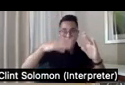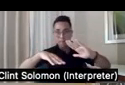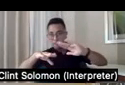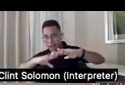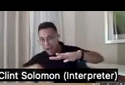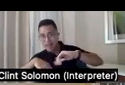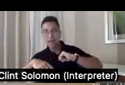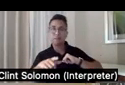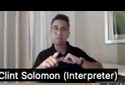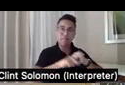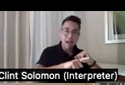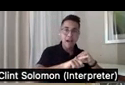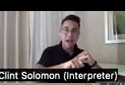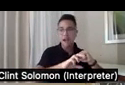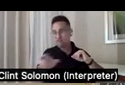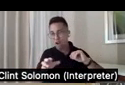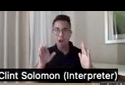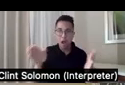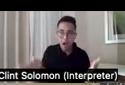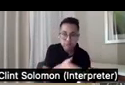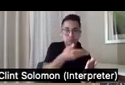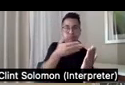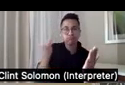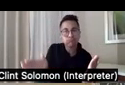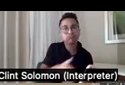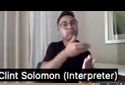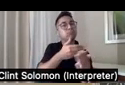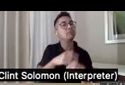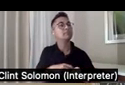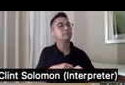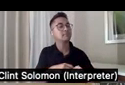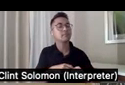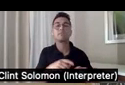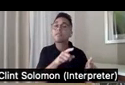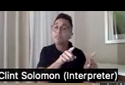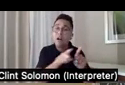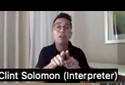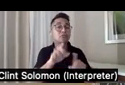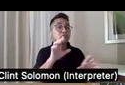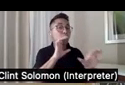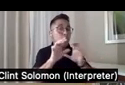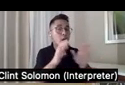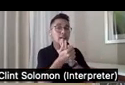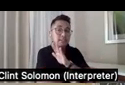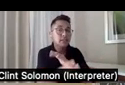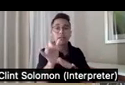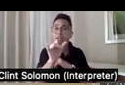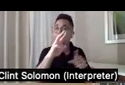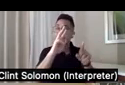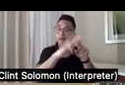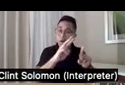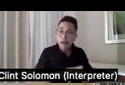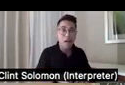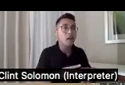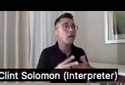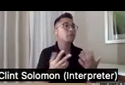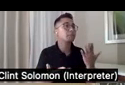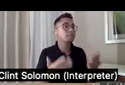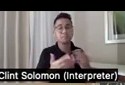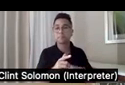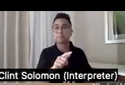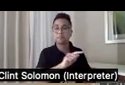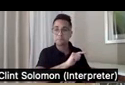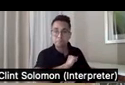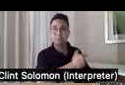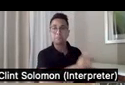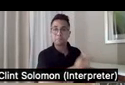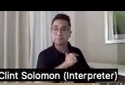turning the page and then communication skills like like taking turns in a conversation and so on